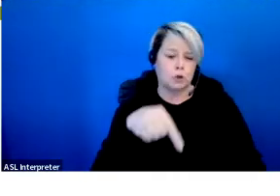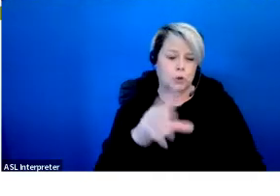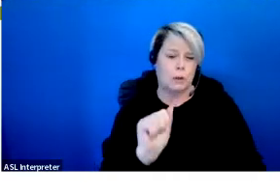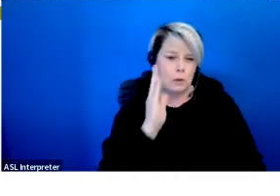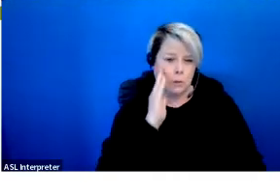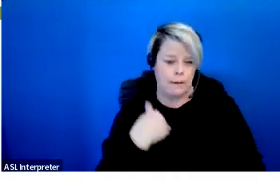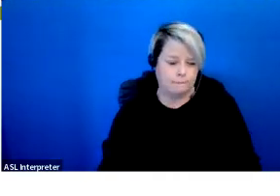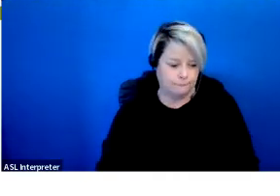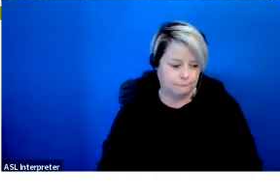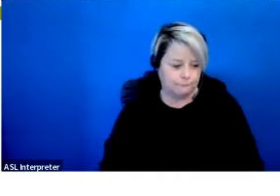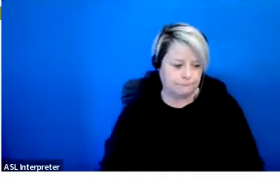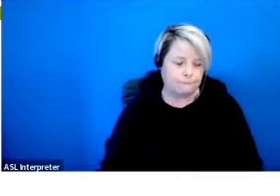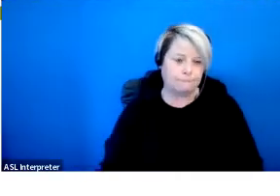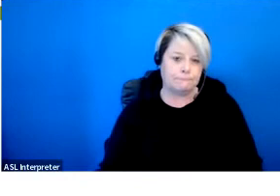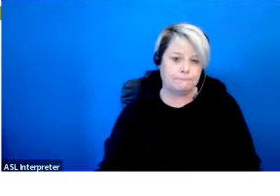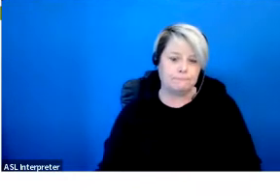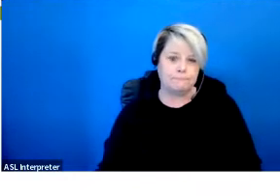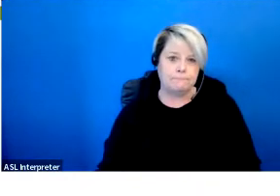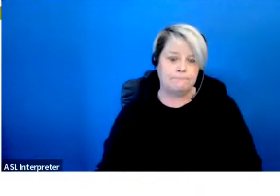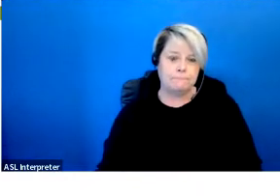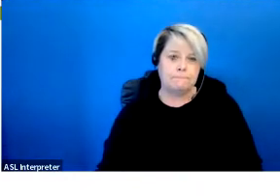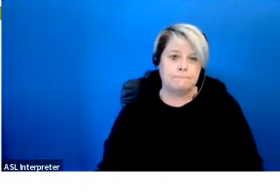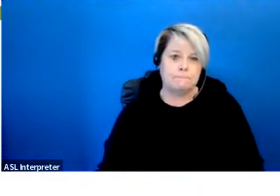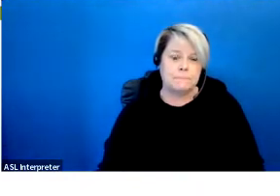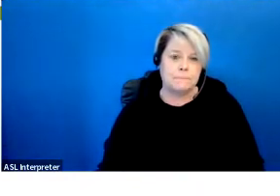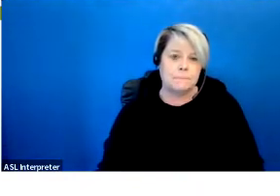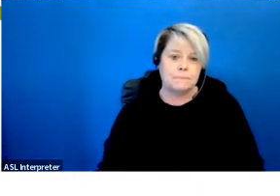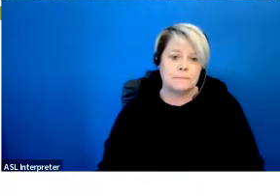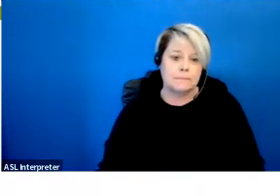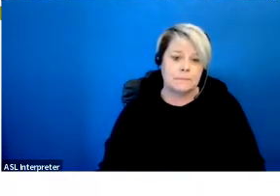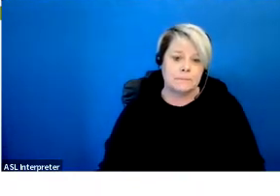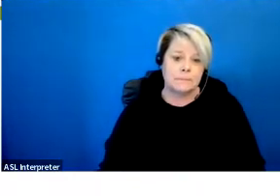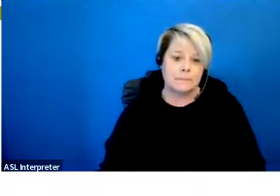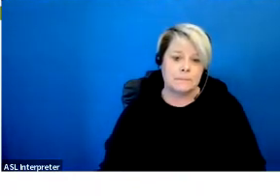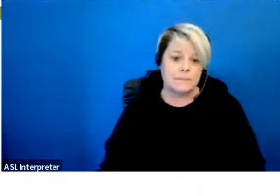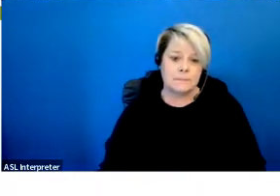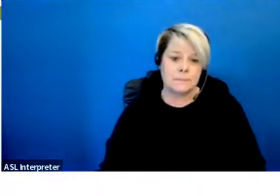today. -R you can enter questions anytime in the Q&A at the end of the webinar. Feel free to enter it